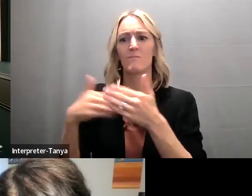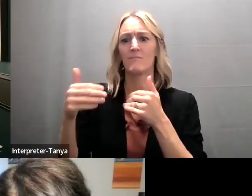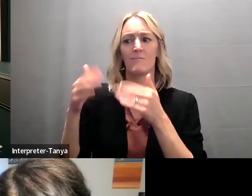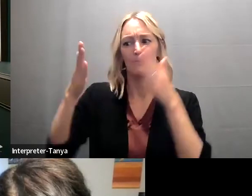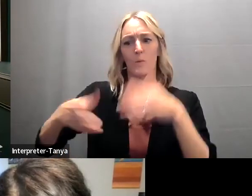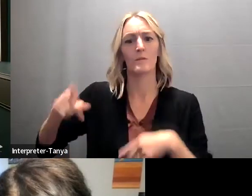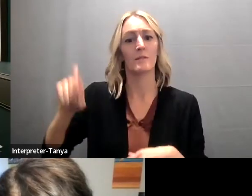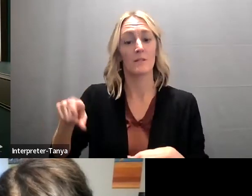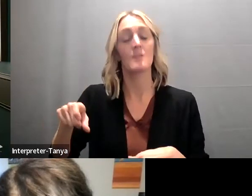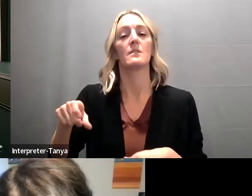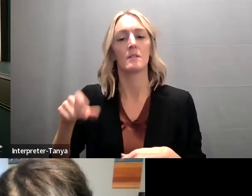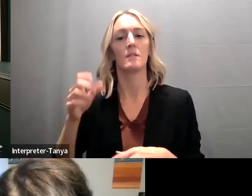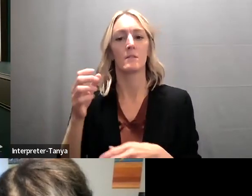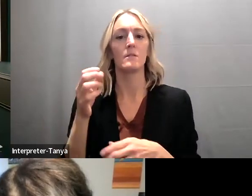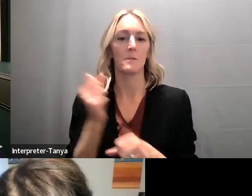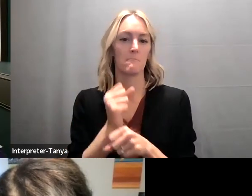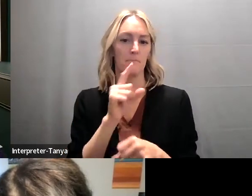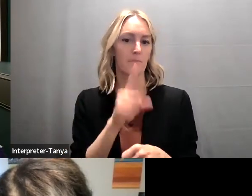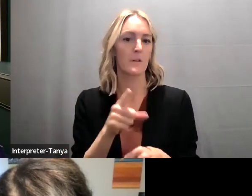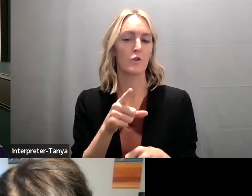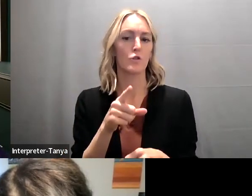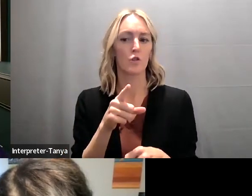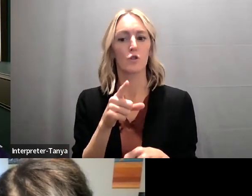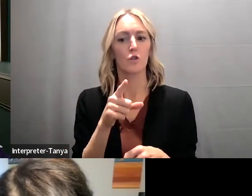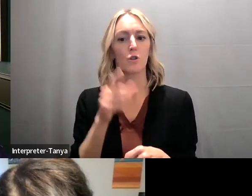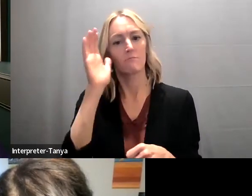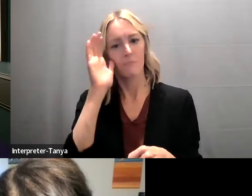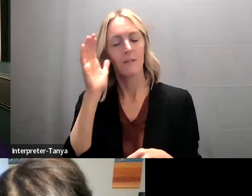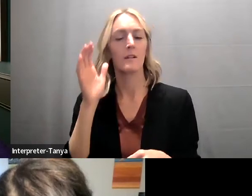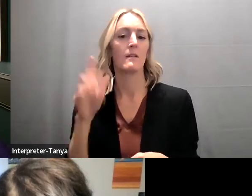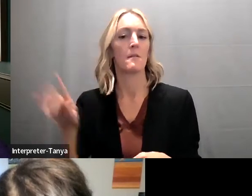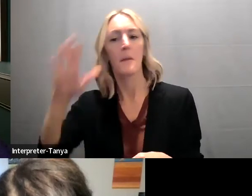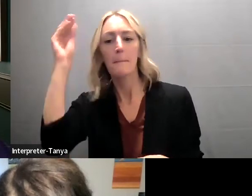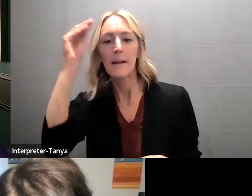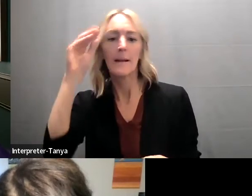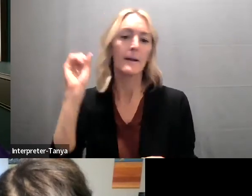to ensure that their voice is heard.